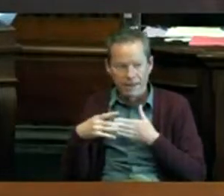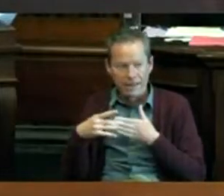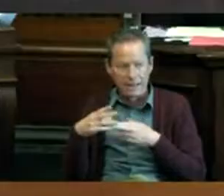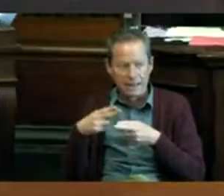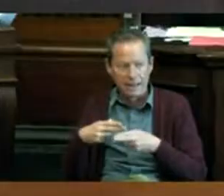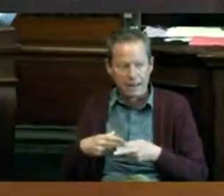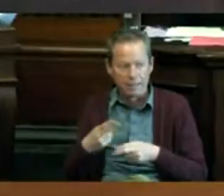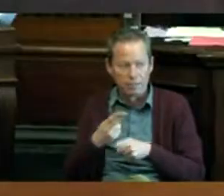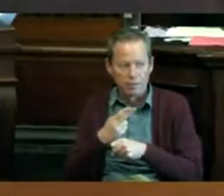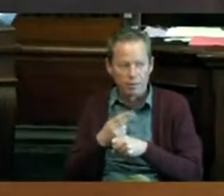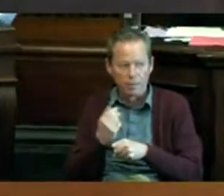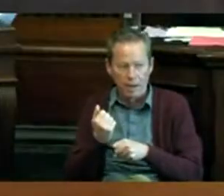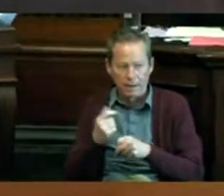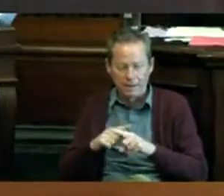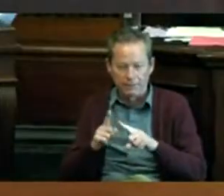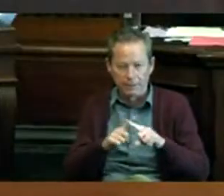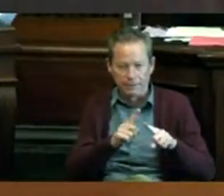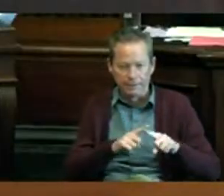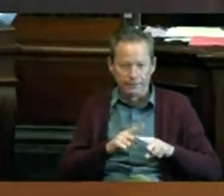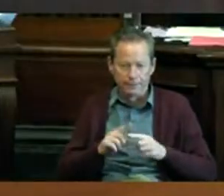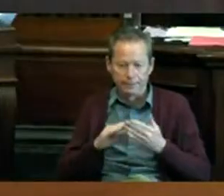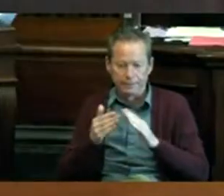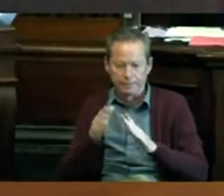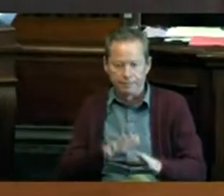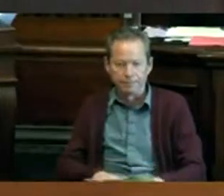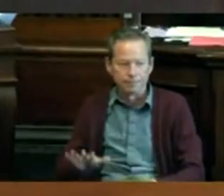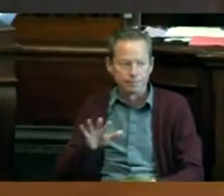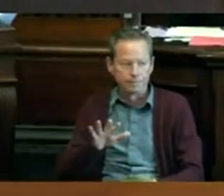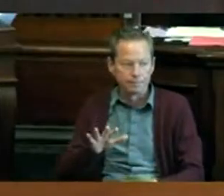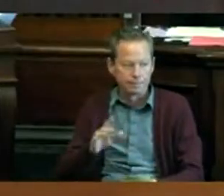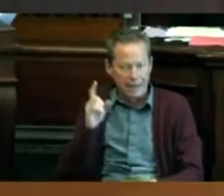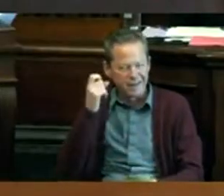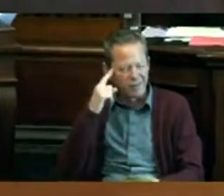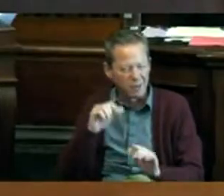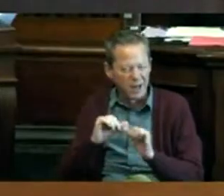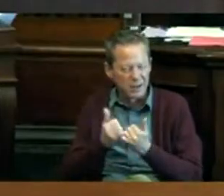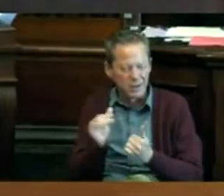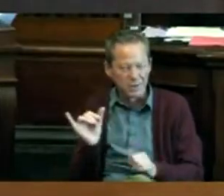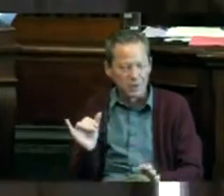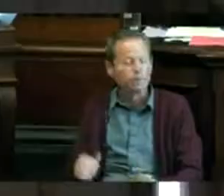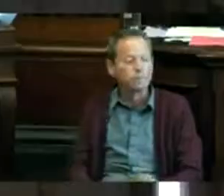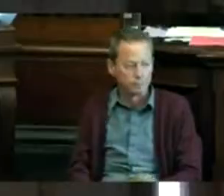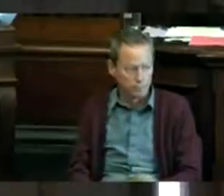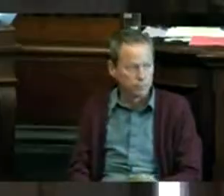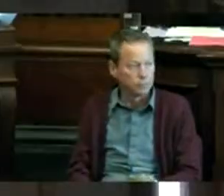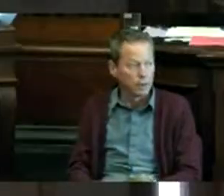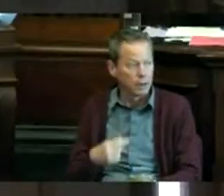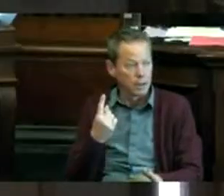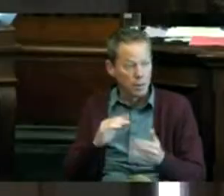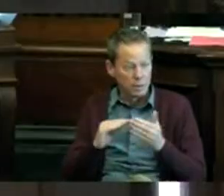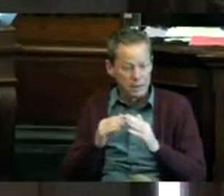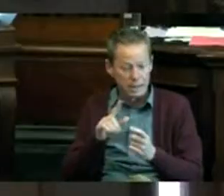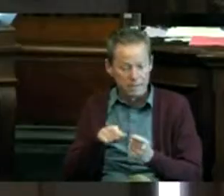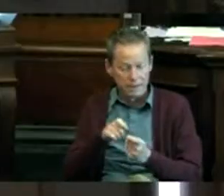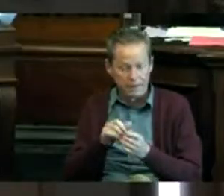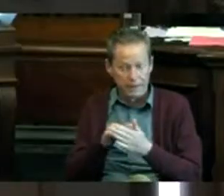And frankly speaking, all the five leading names were used by